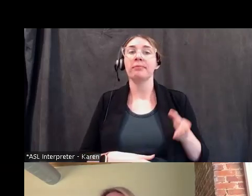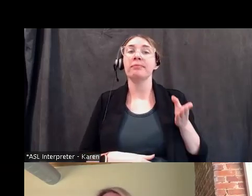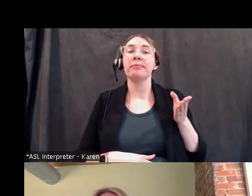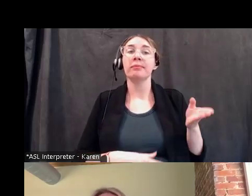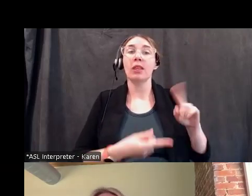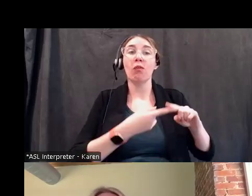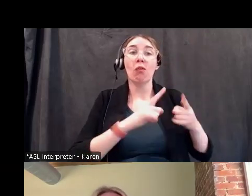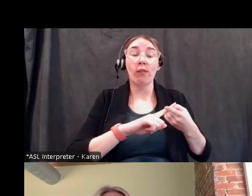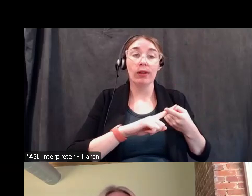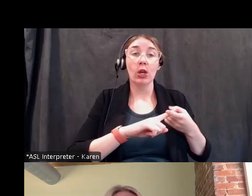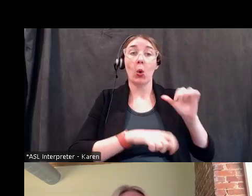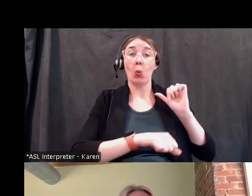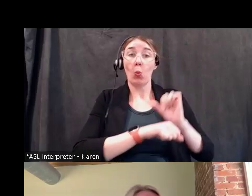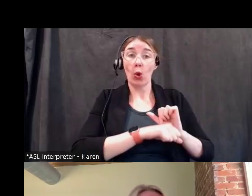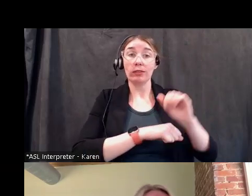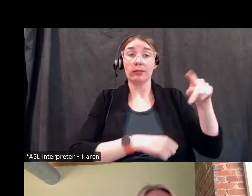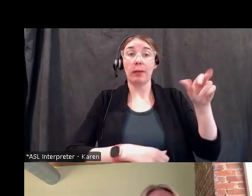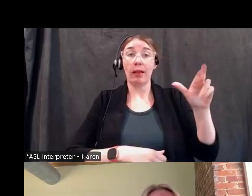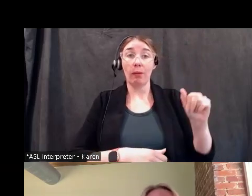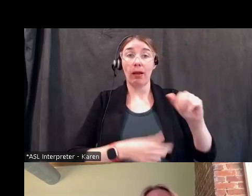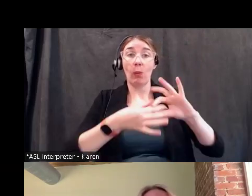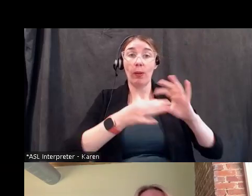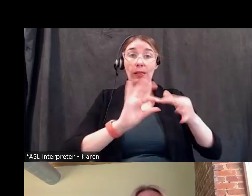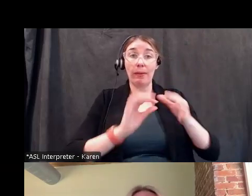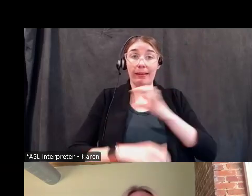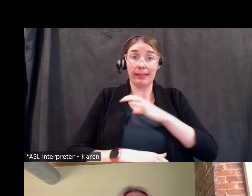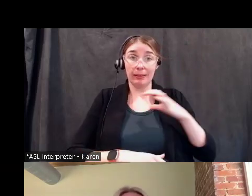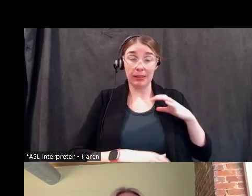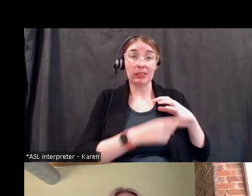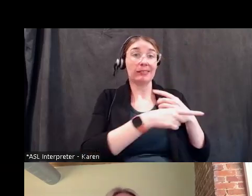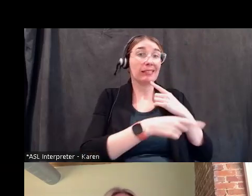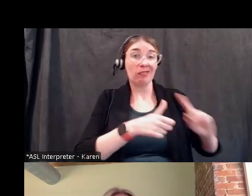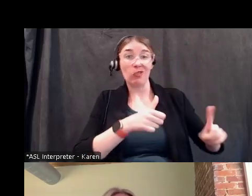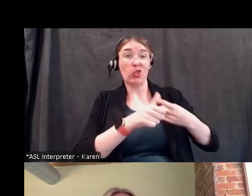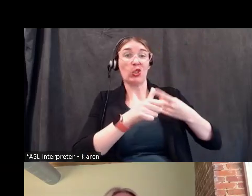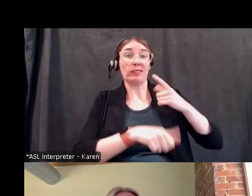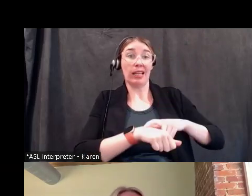paralympic committee and she said too for the first time in 2024, they will actually have mental